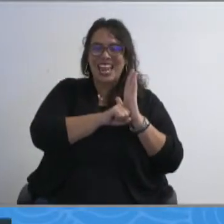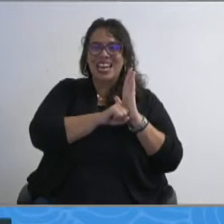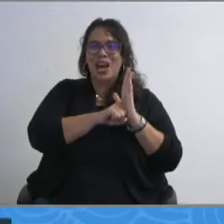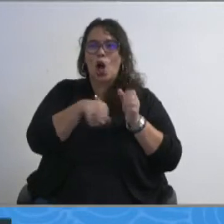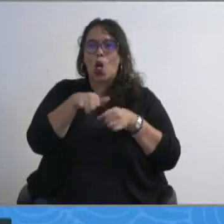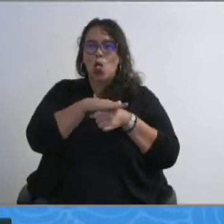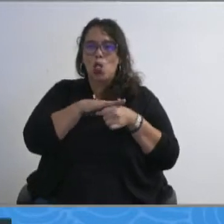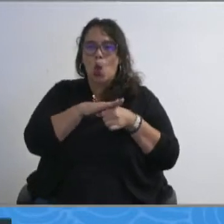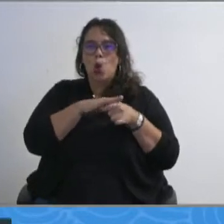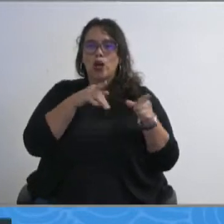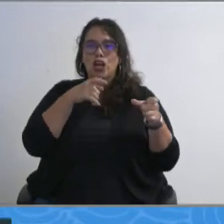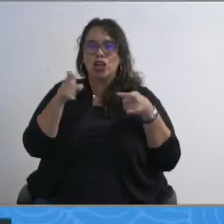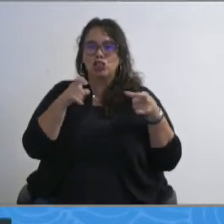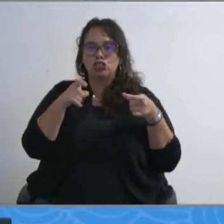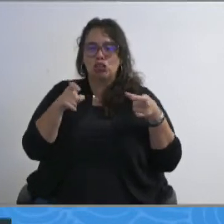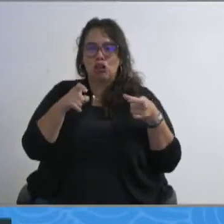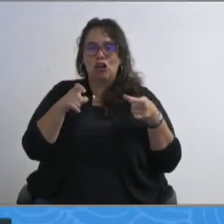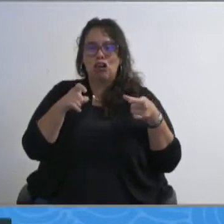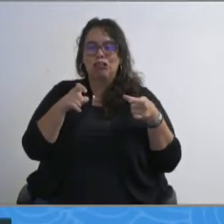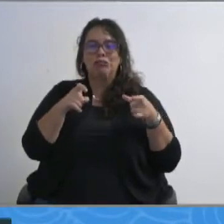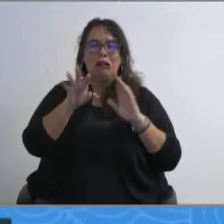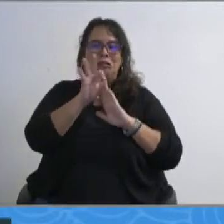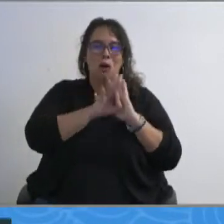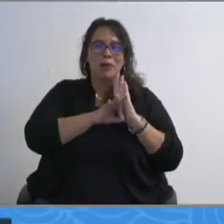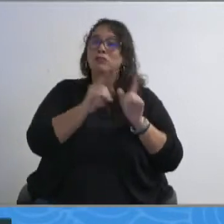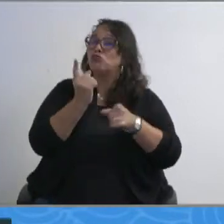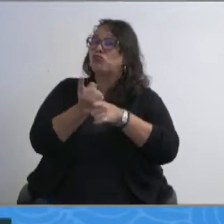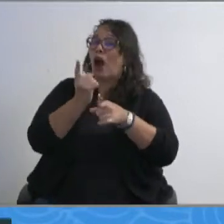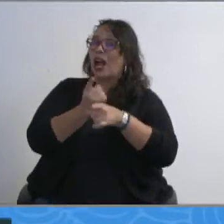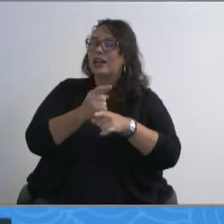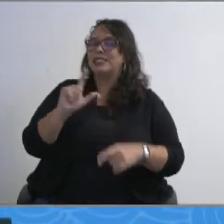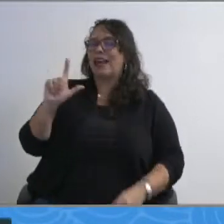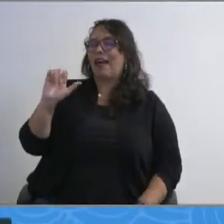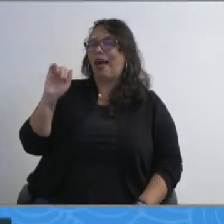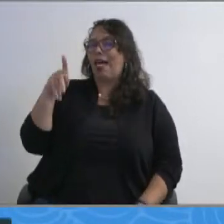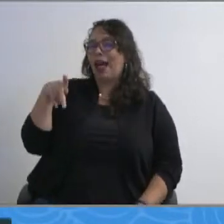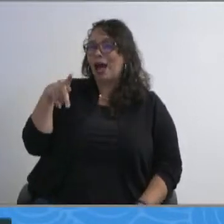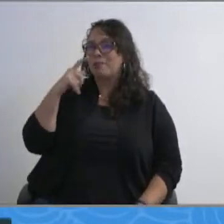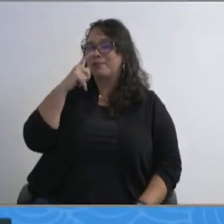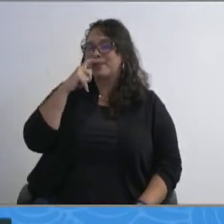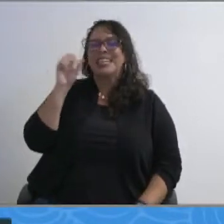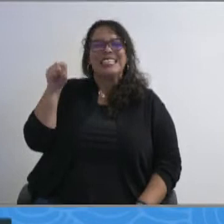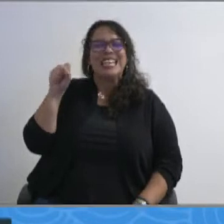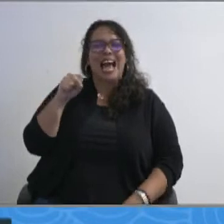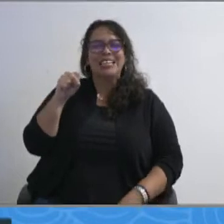and that is absolutely correct. This does have LCAP in its name, but it's not the LCAP.